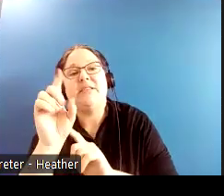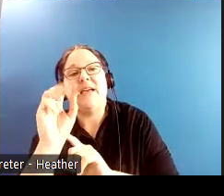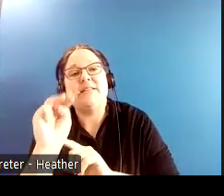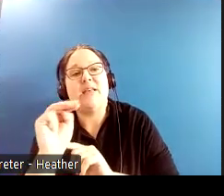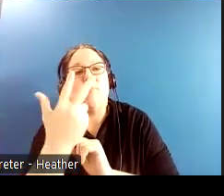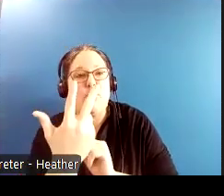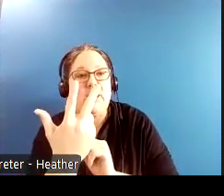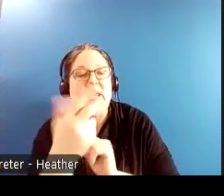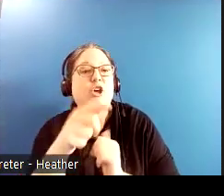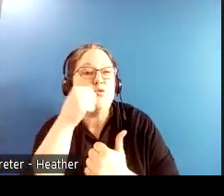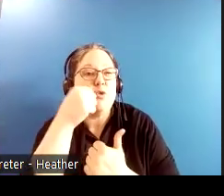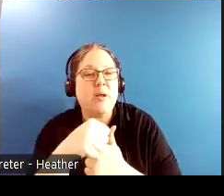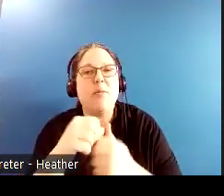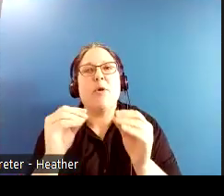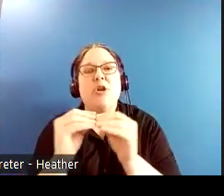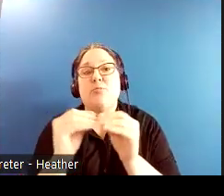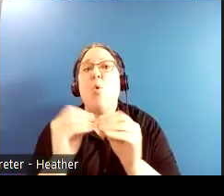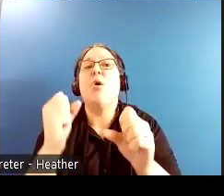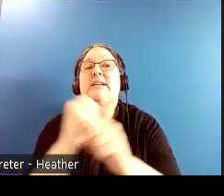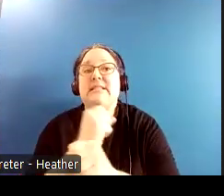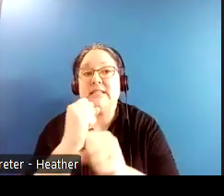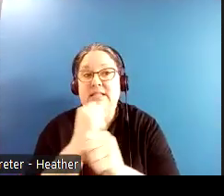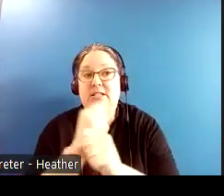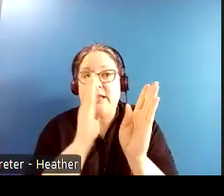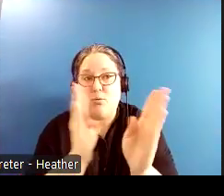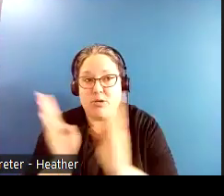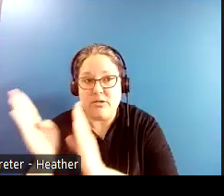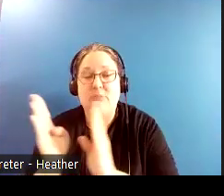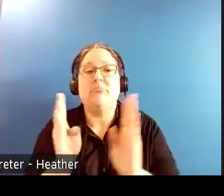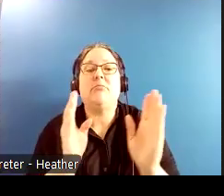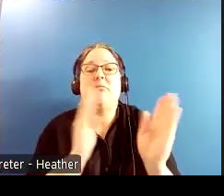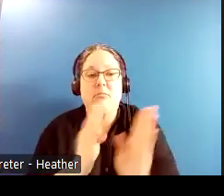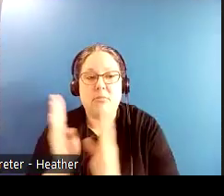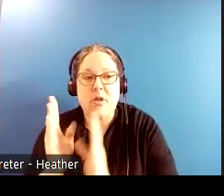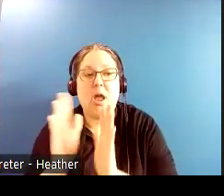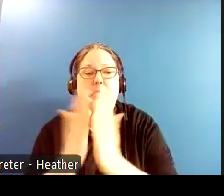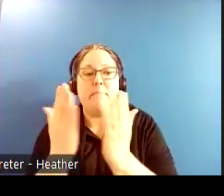recall is the more statistically oriented empirically oriented manual that quantifies